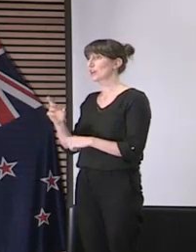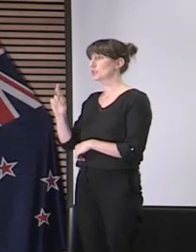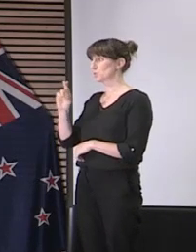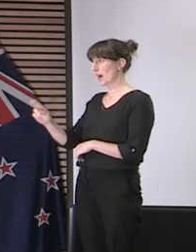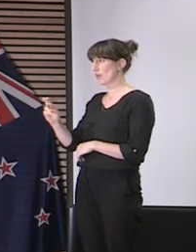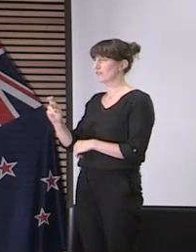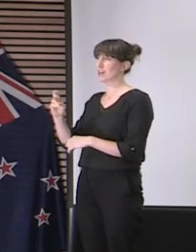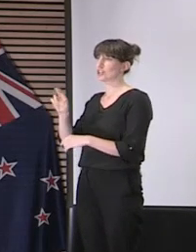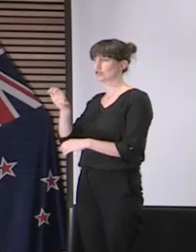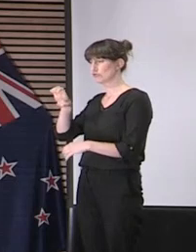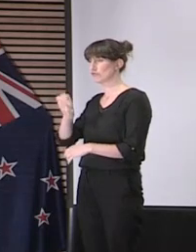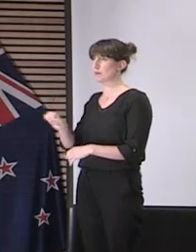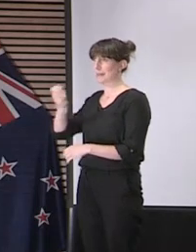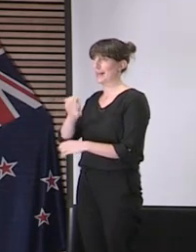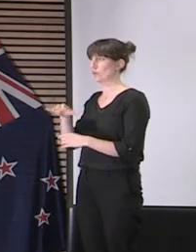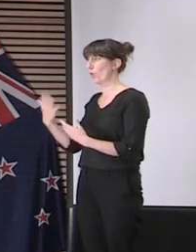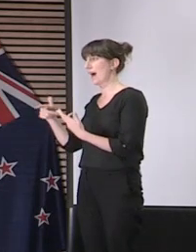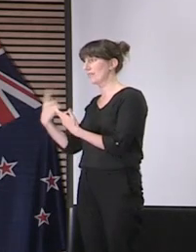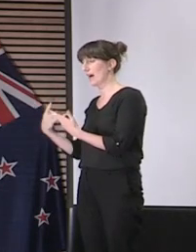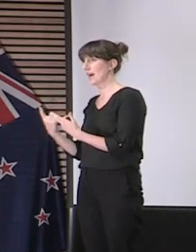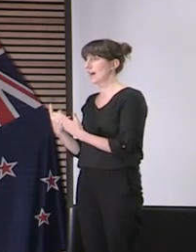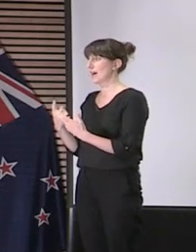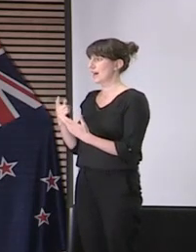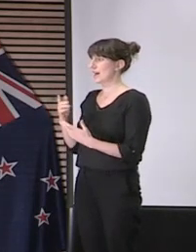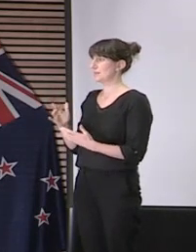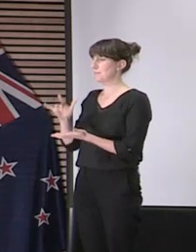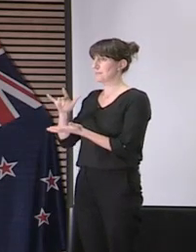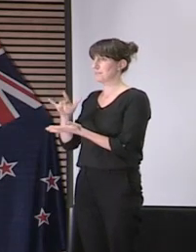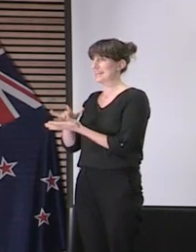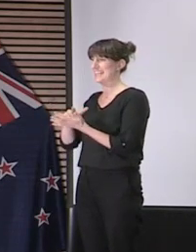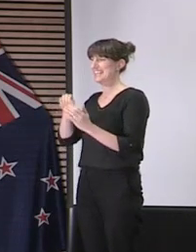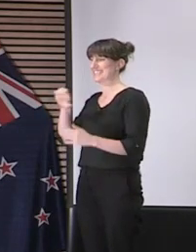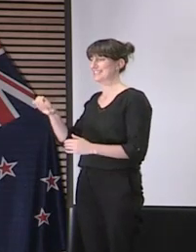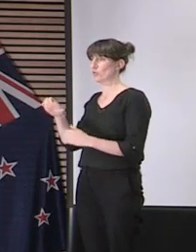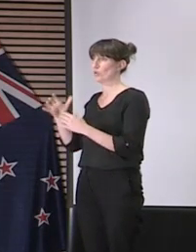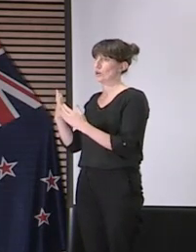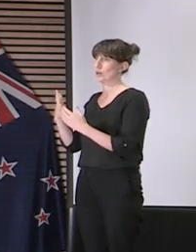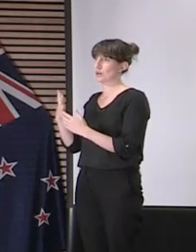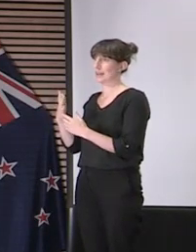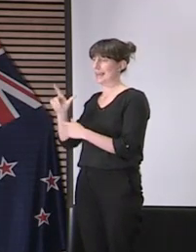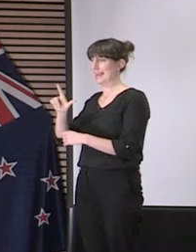13.6% are Maori, 7.8%